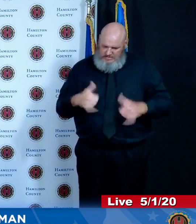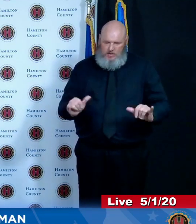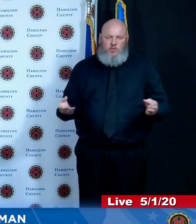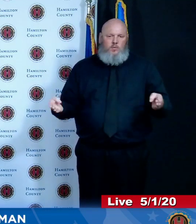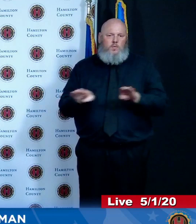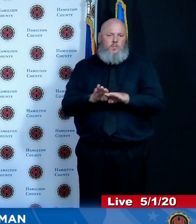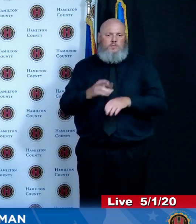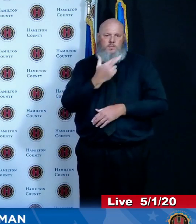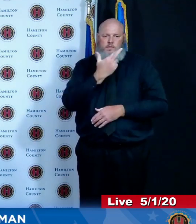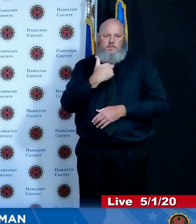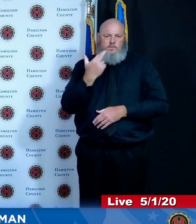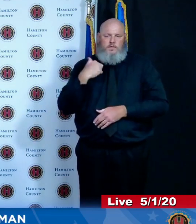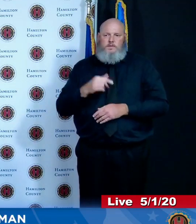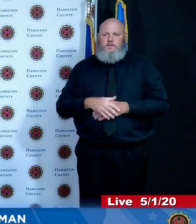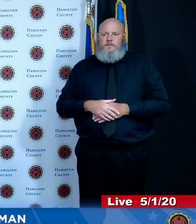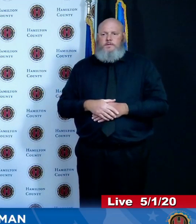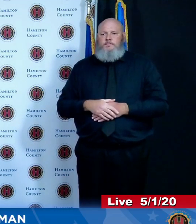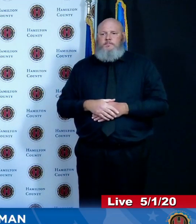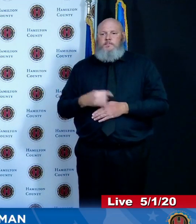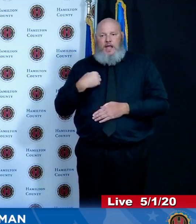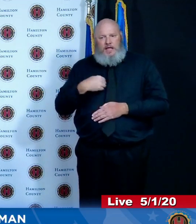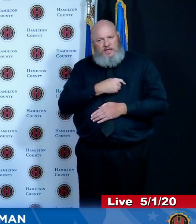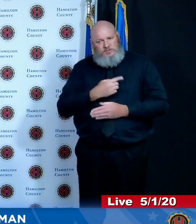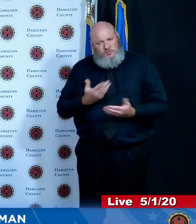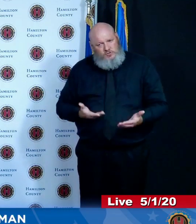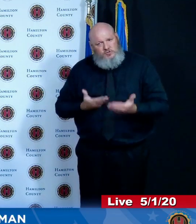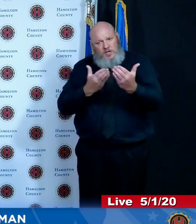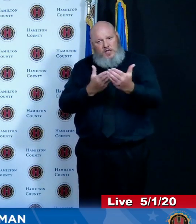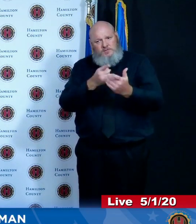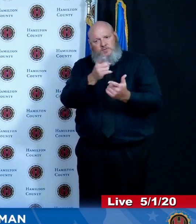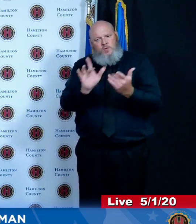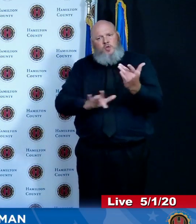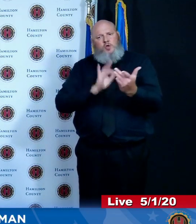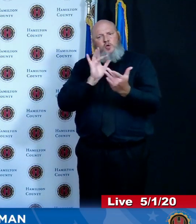to reach out to your Restaurant Association so as Ohio is forming the